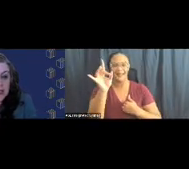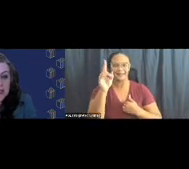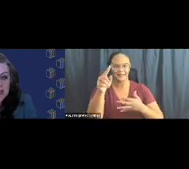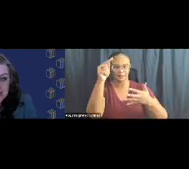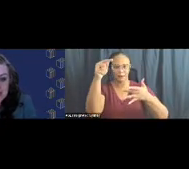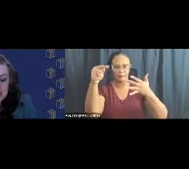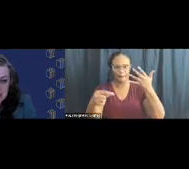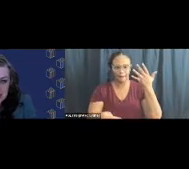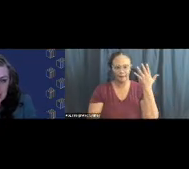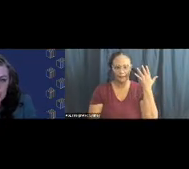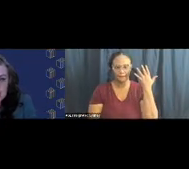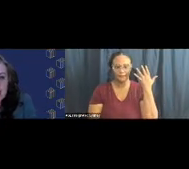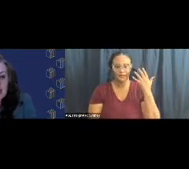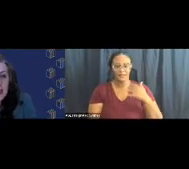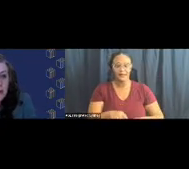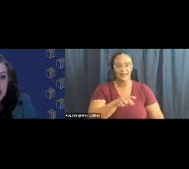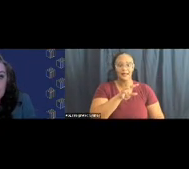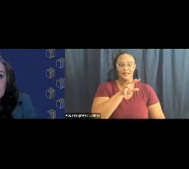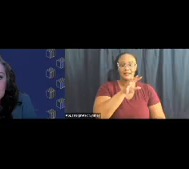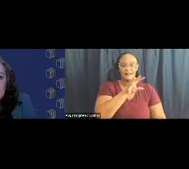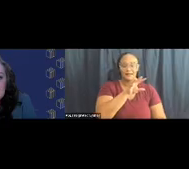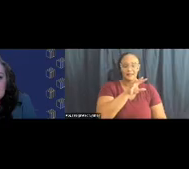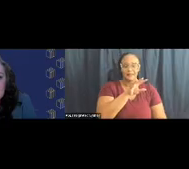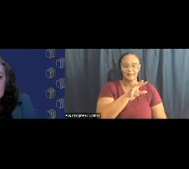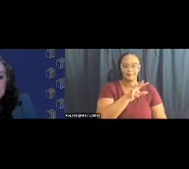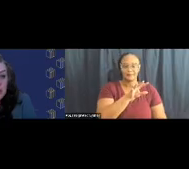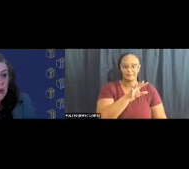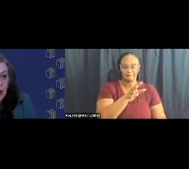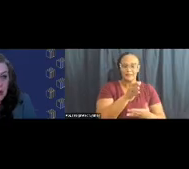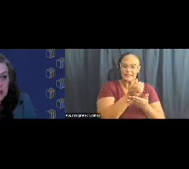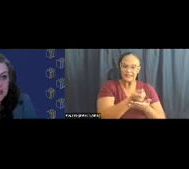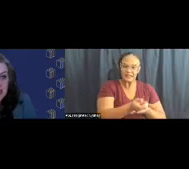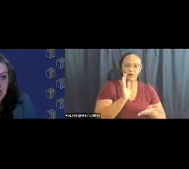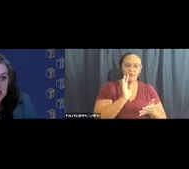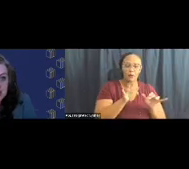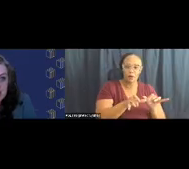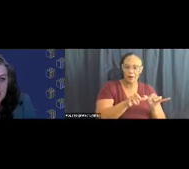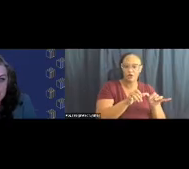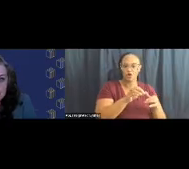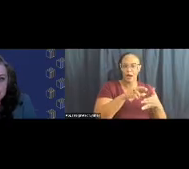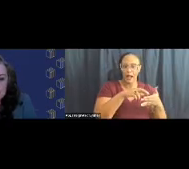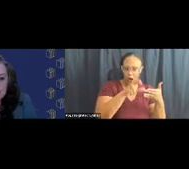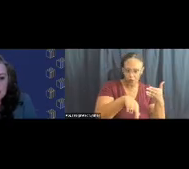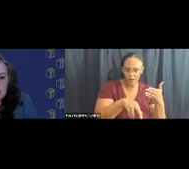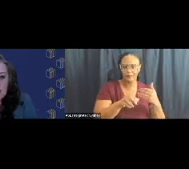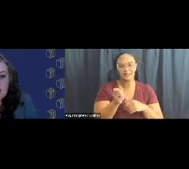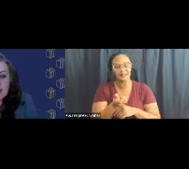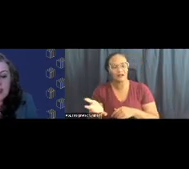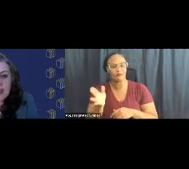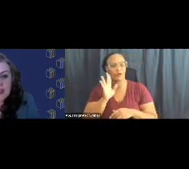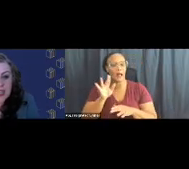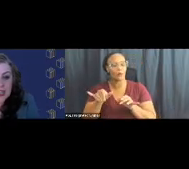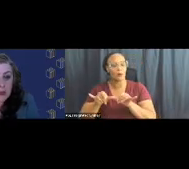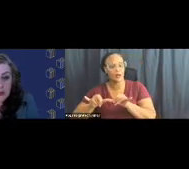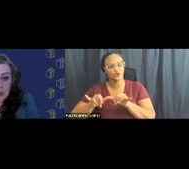as well as six indicators that measure compliance with the requirements of IDEA. The annual